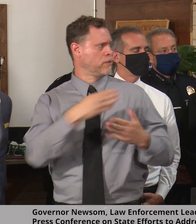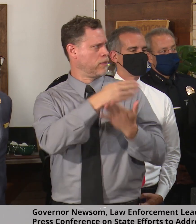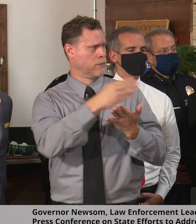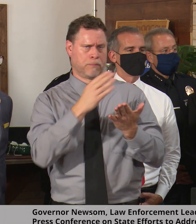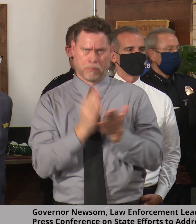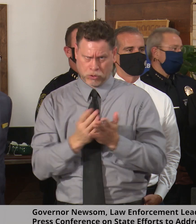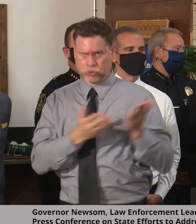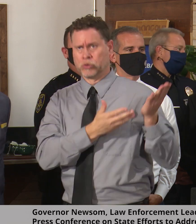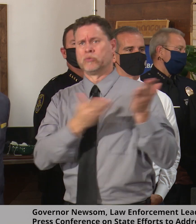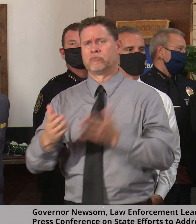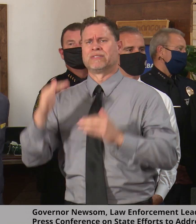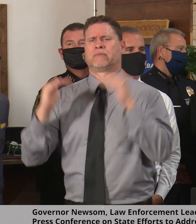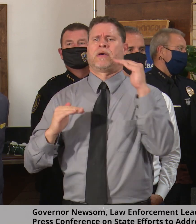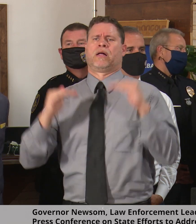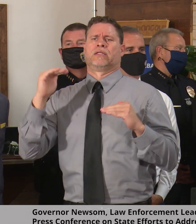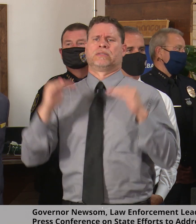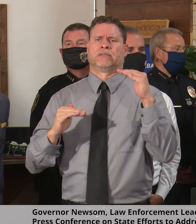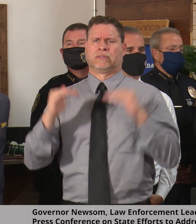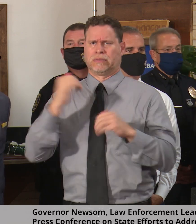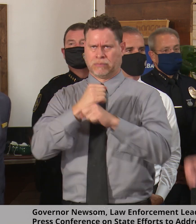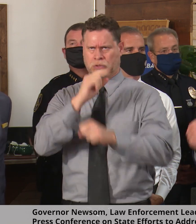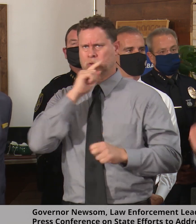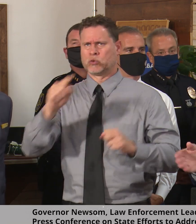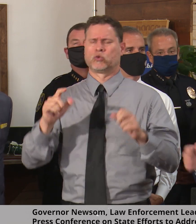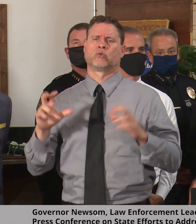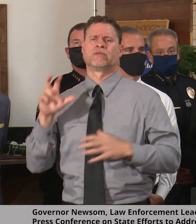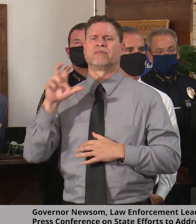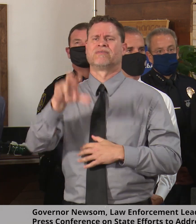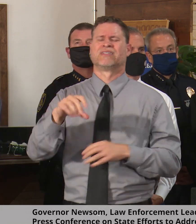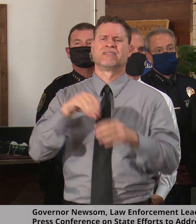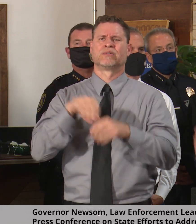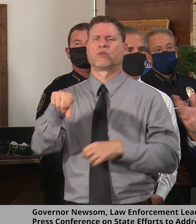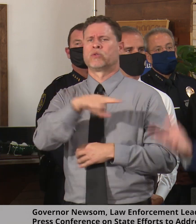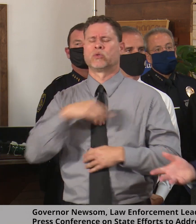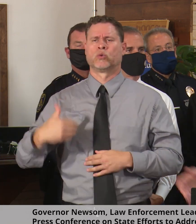is bringing out balance and making sure that we're investing in you so they don't fall into a life